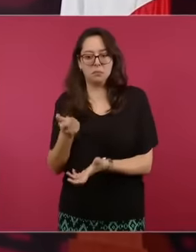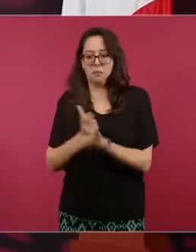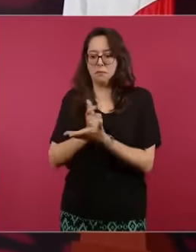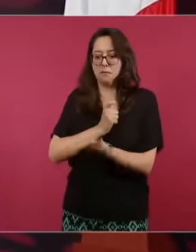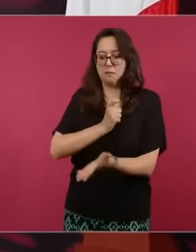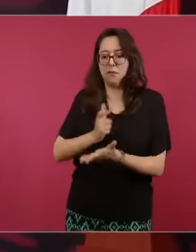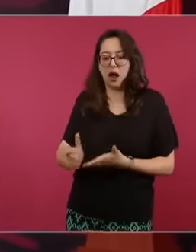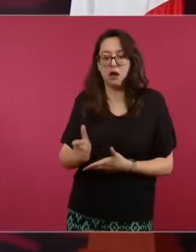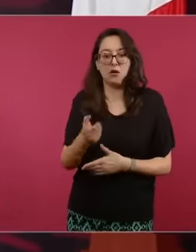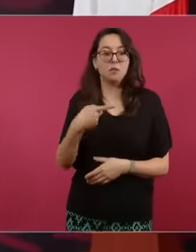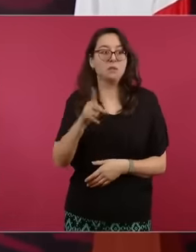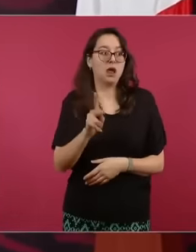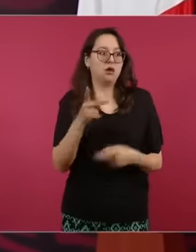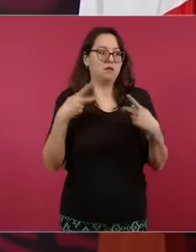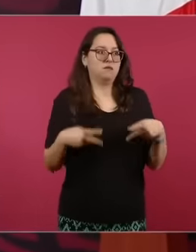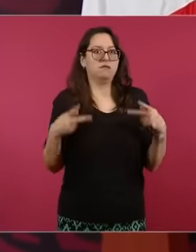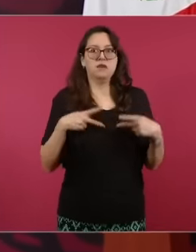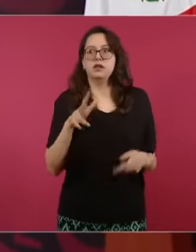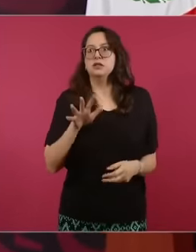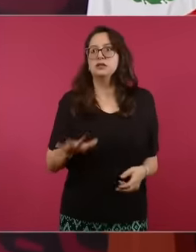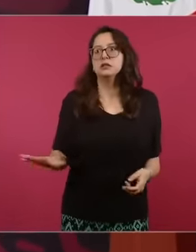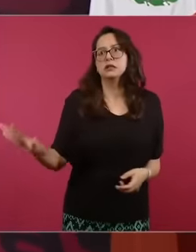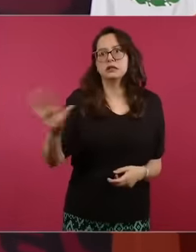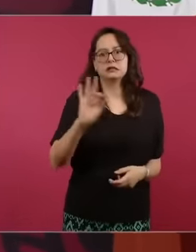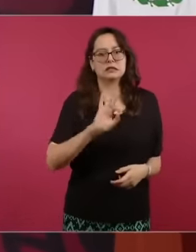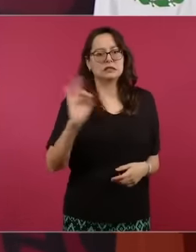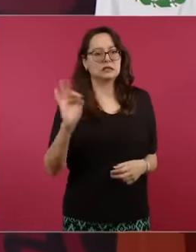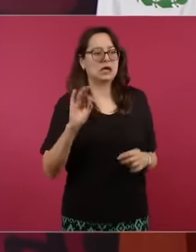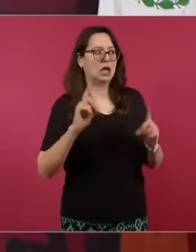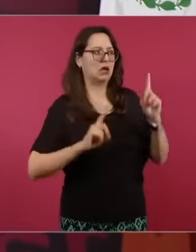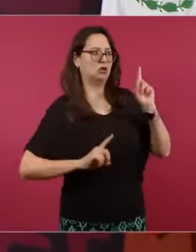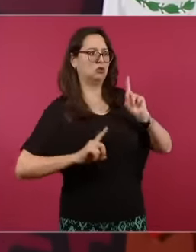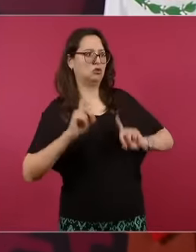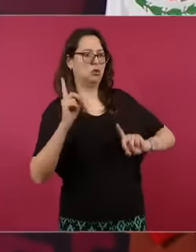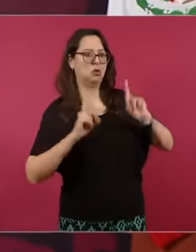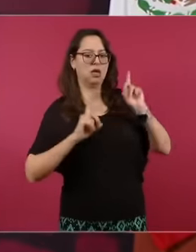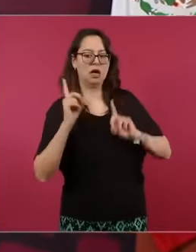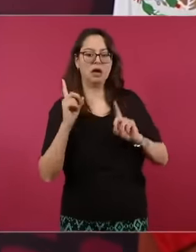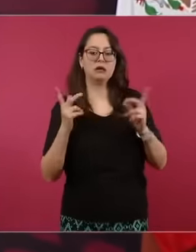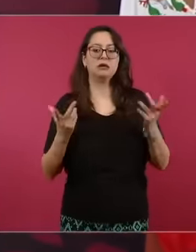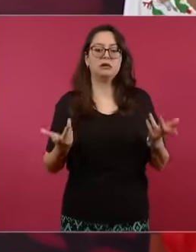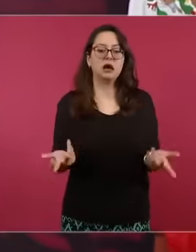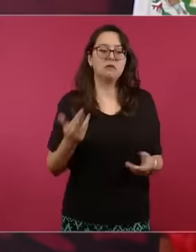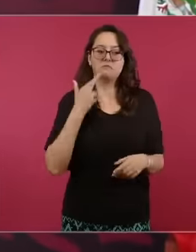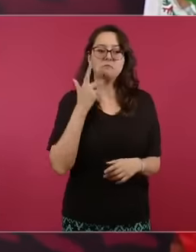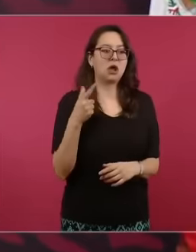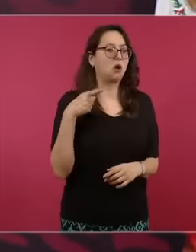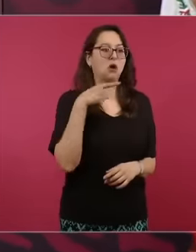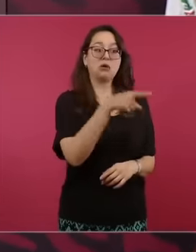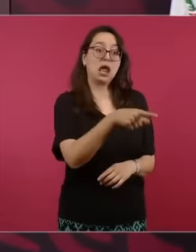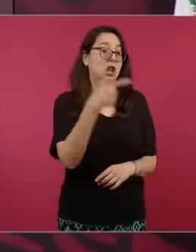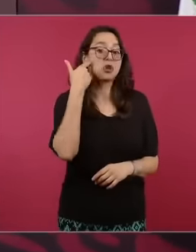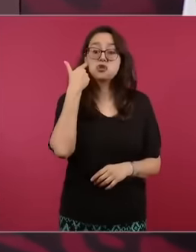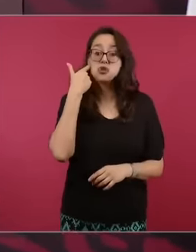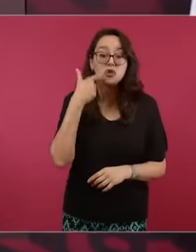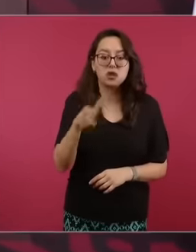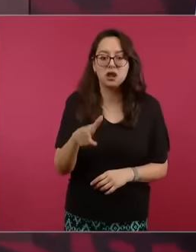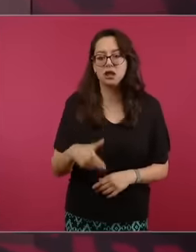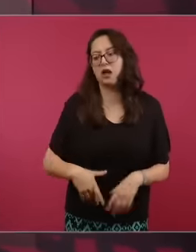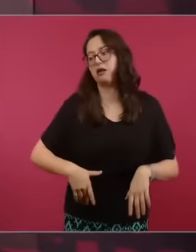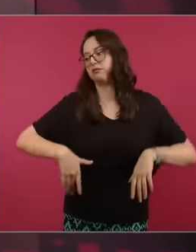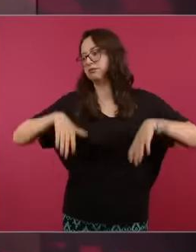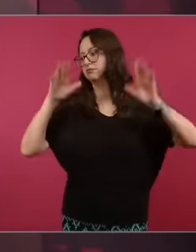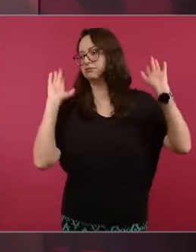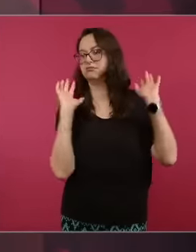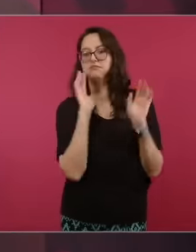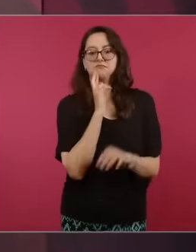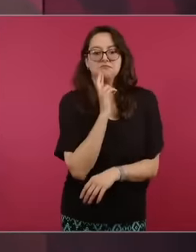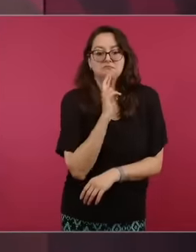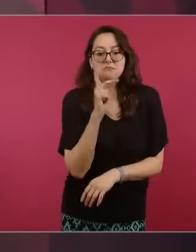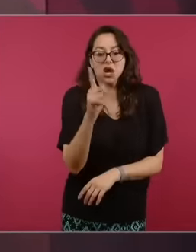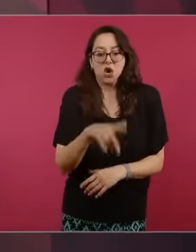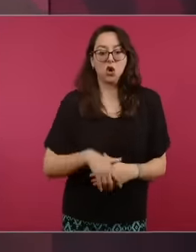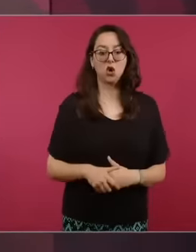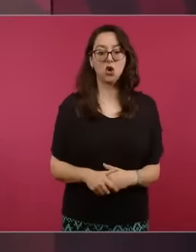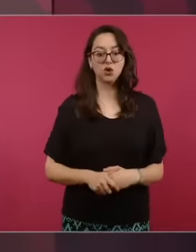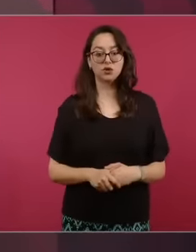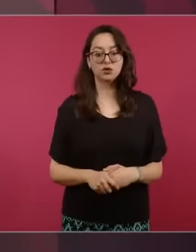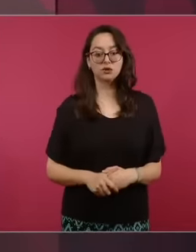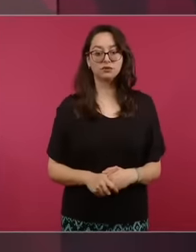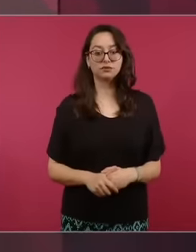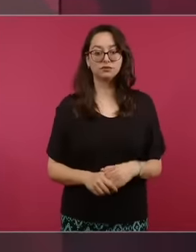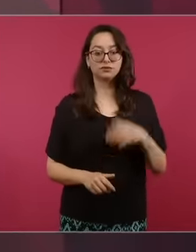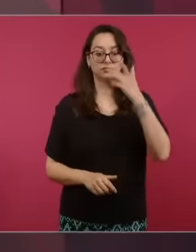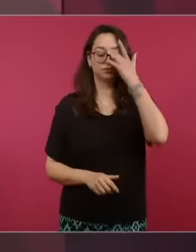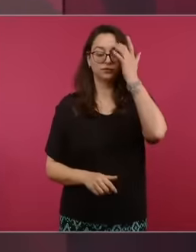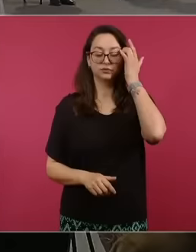suspicion because I said it here his same friends from class but not from school eh